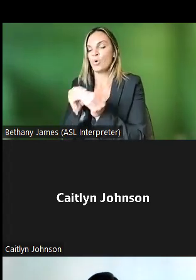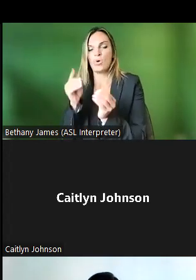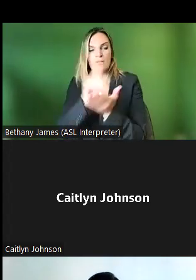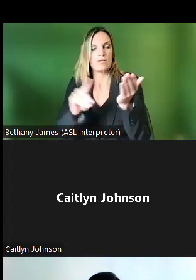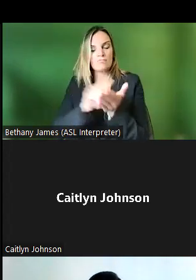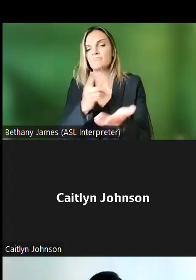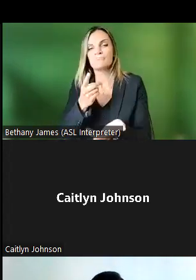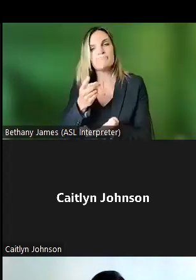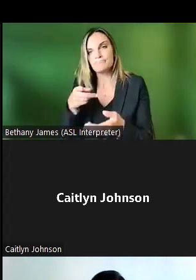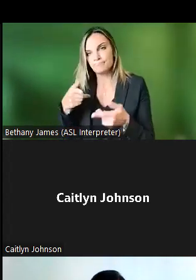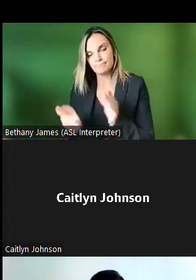against the person who did so.